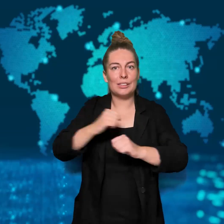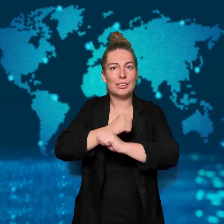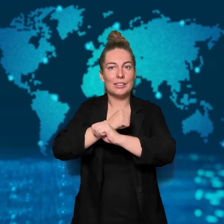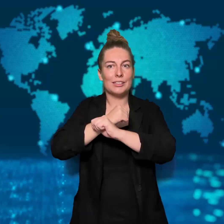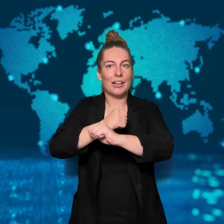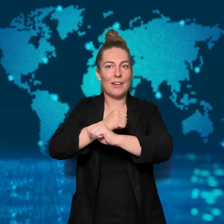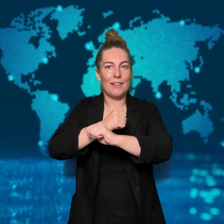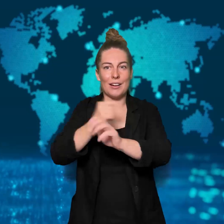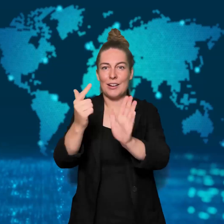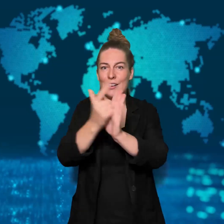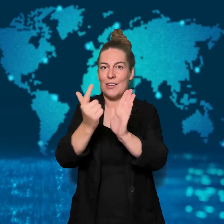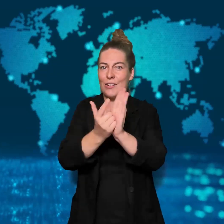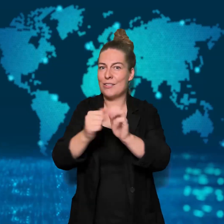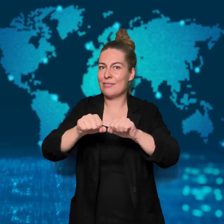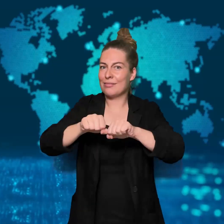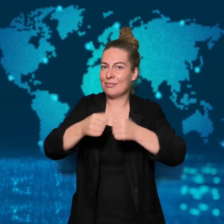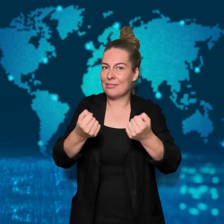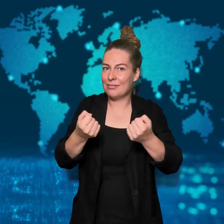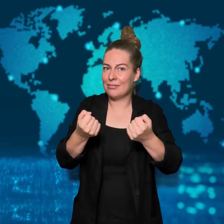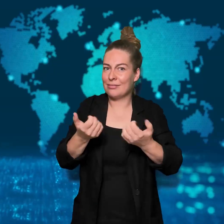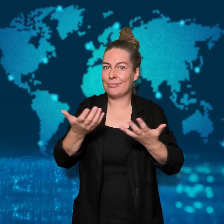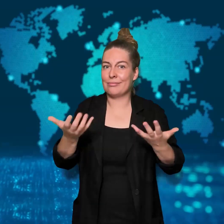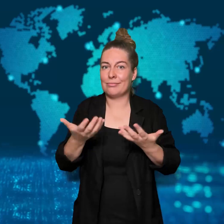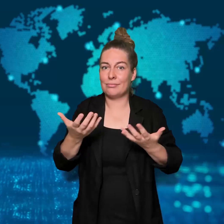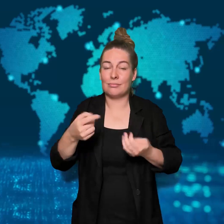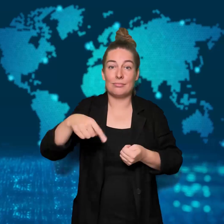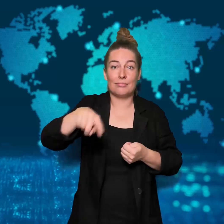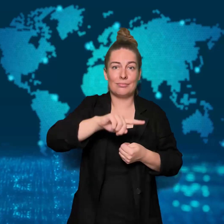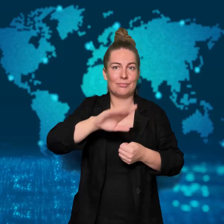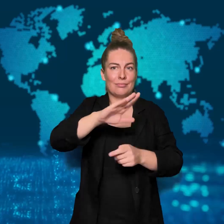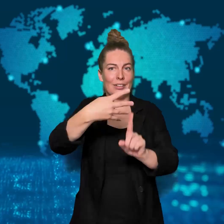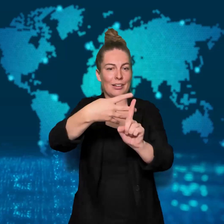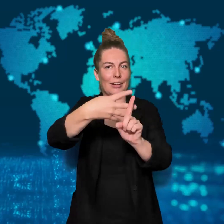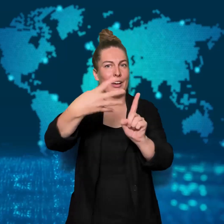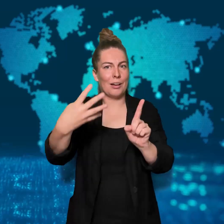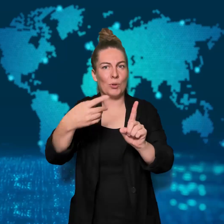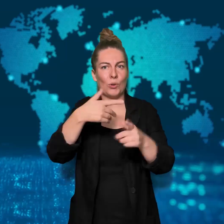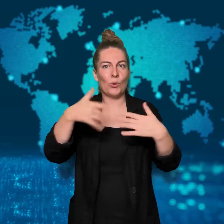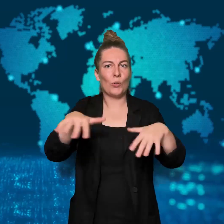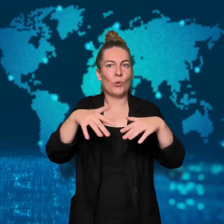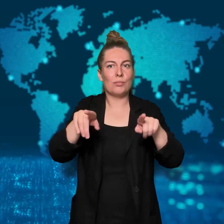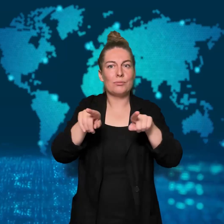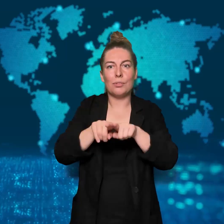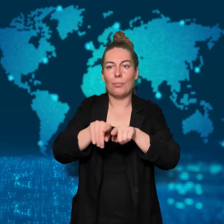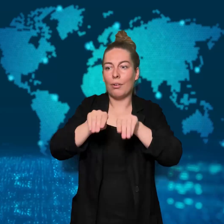The lawmakers have said that holding the games may even be a breach of